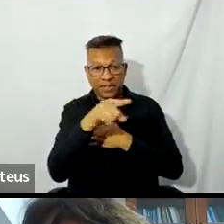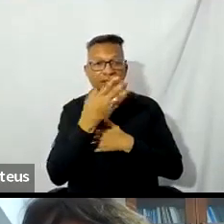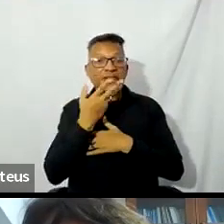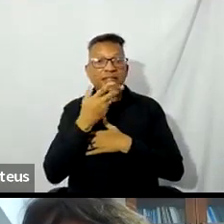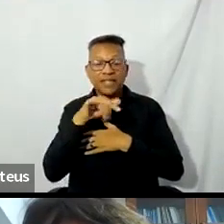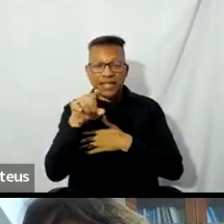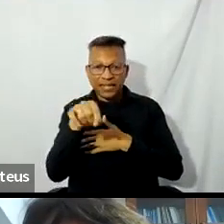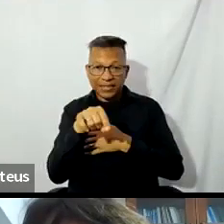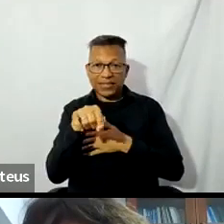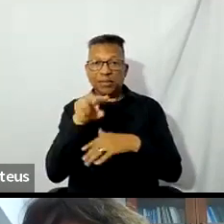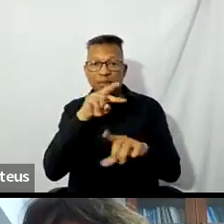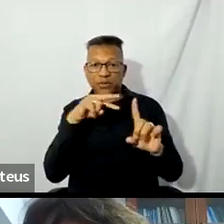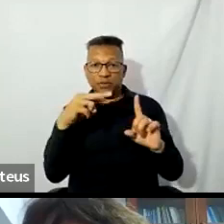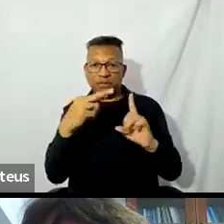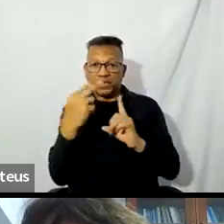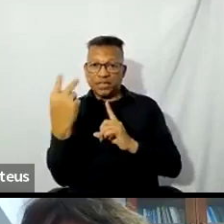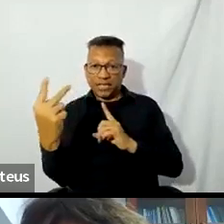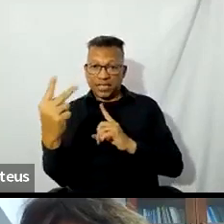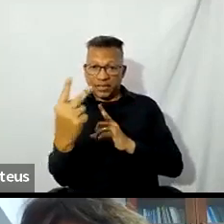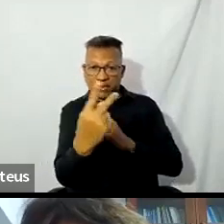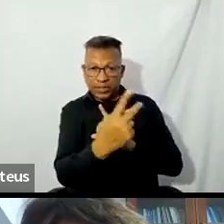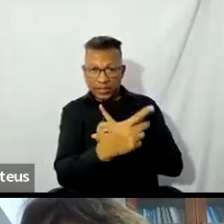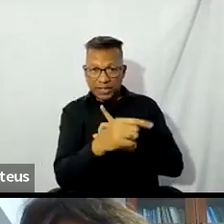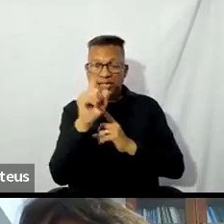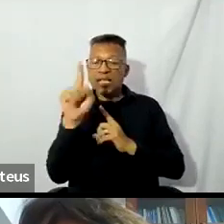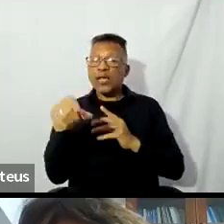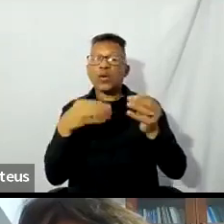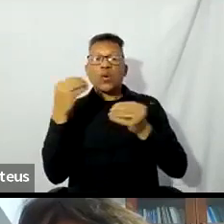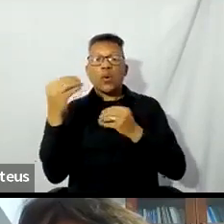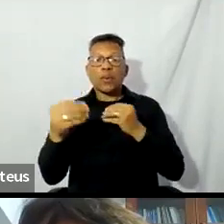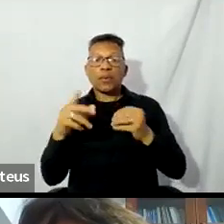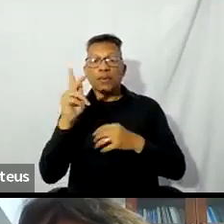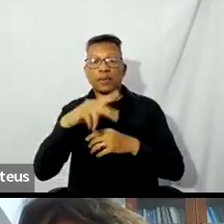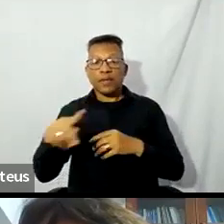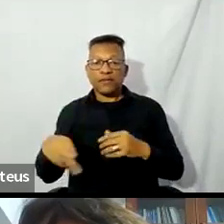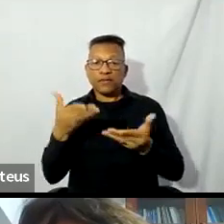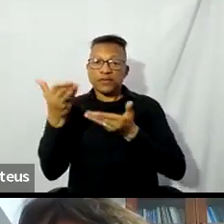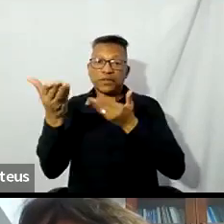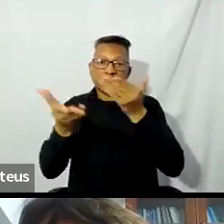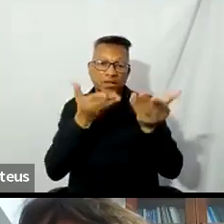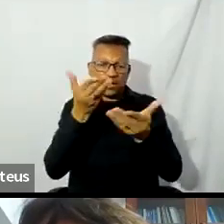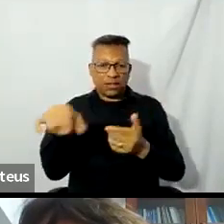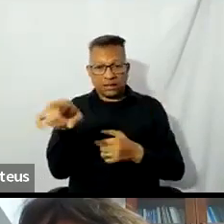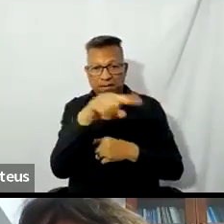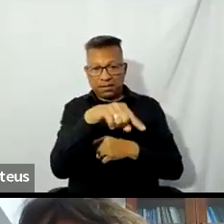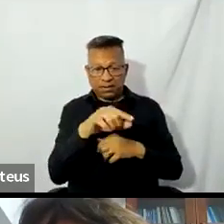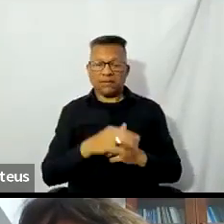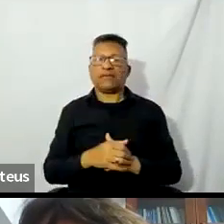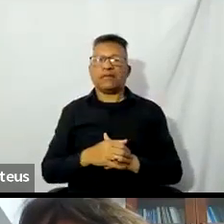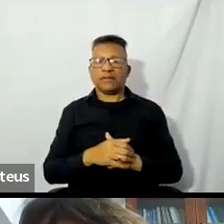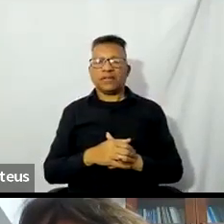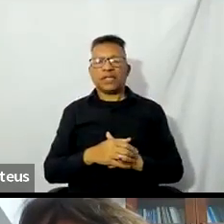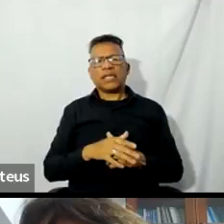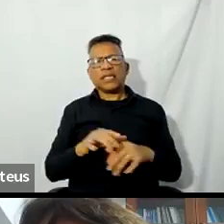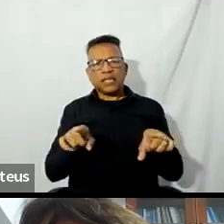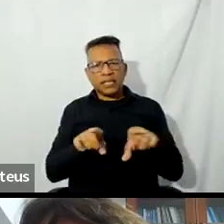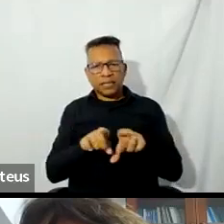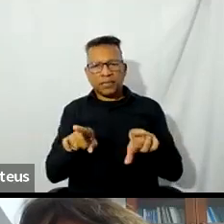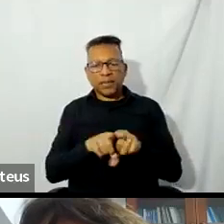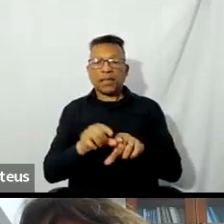know from that point of of view how that you know is how the teacher treats the teacher treats him him. You know, and what the teacher embodies